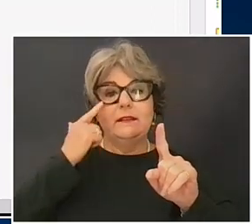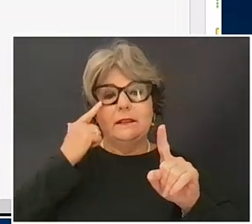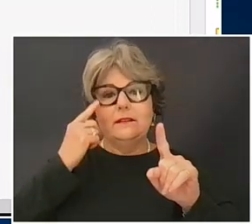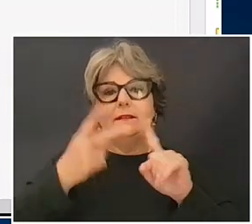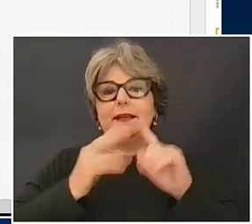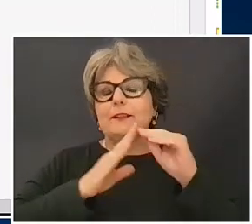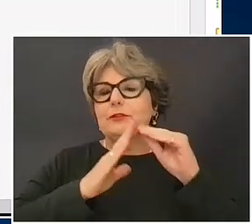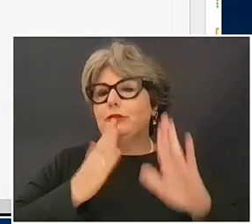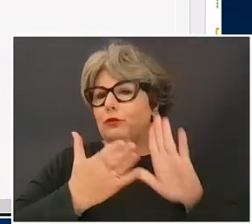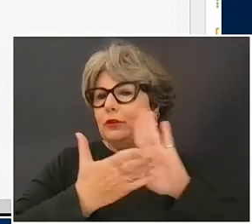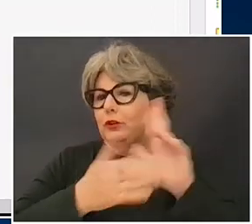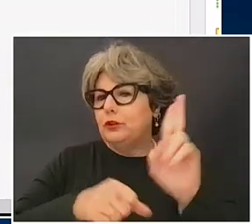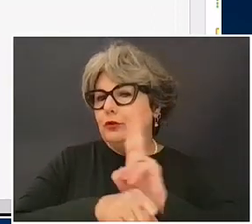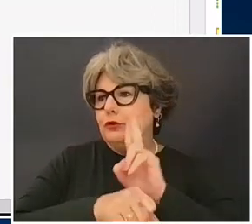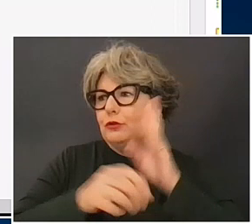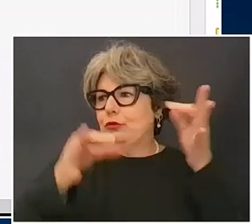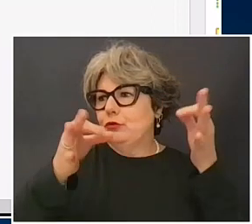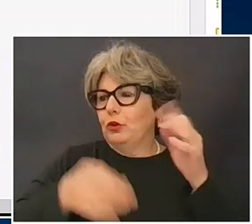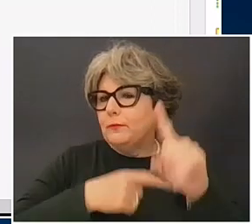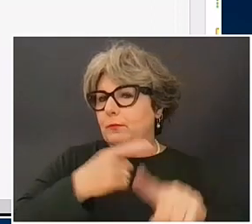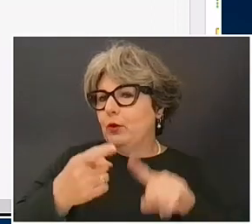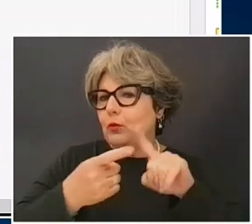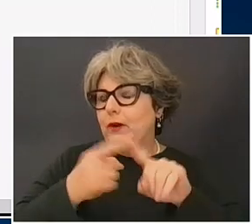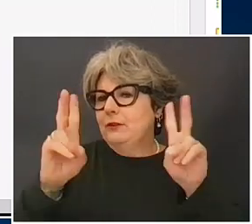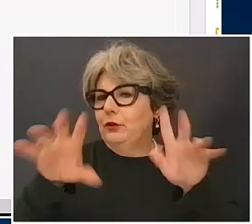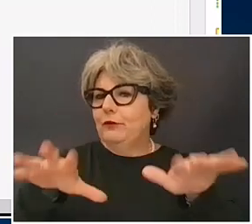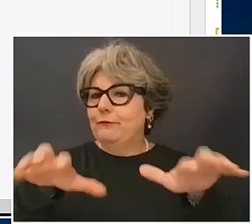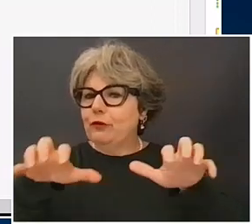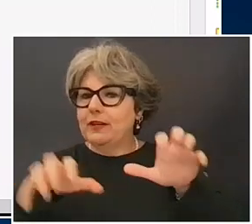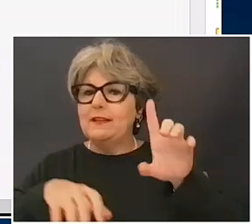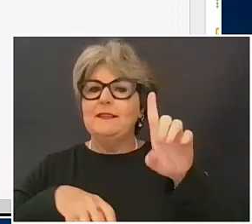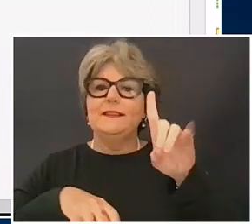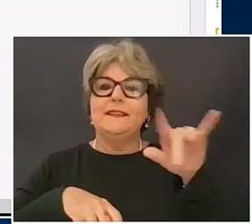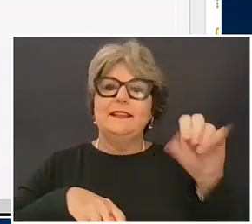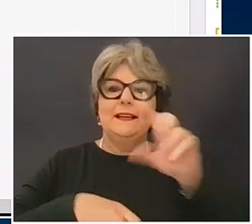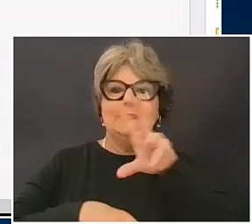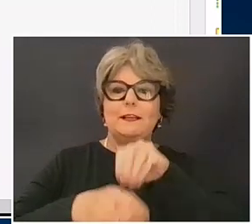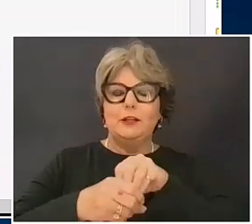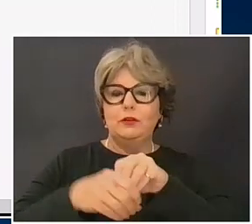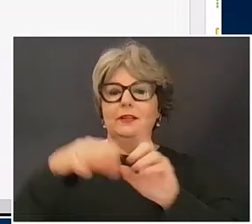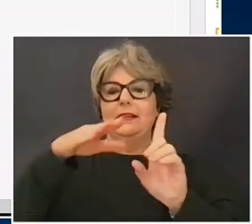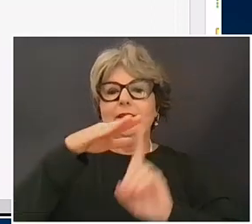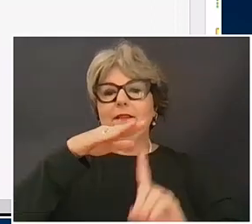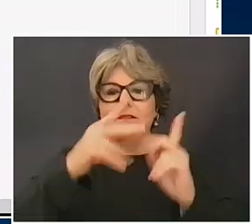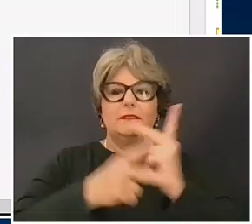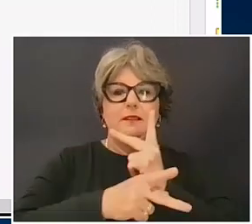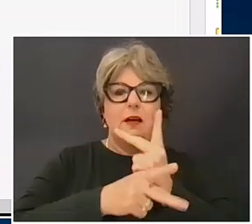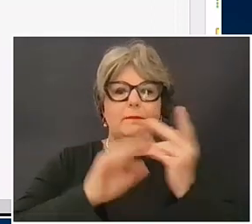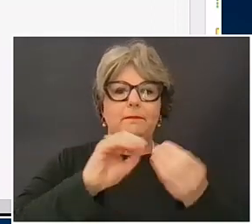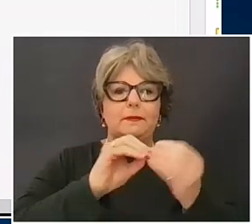uses to determine when to freeze the days that they would include in the denominator. As well as if the school is